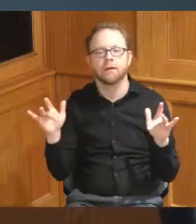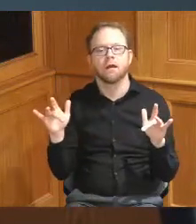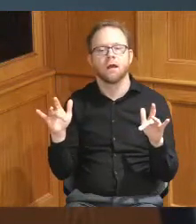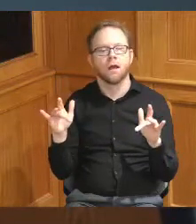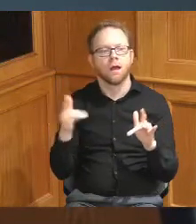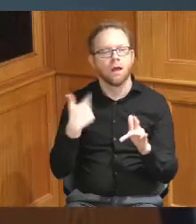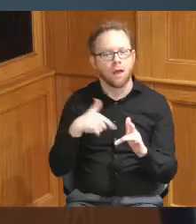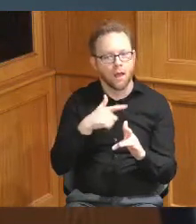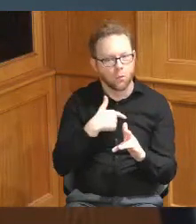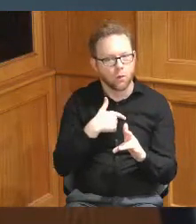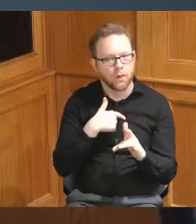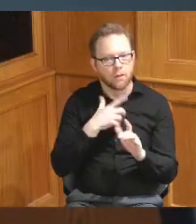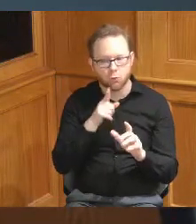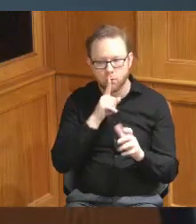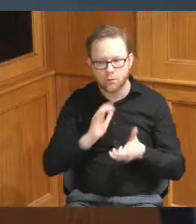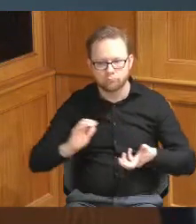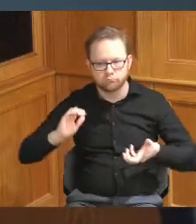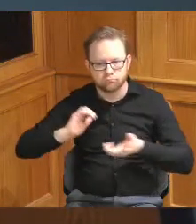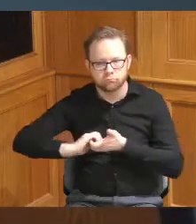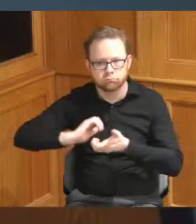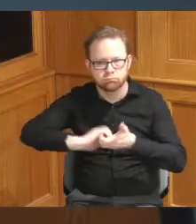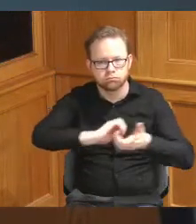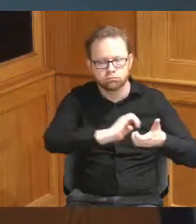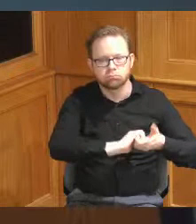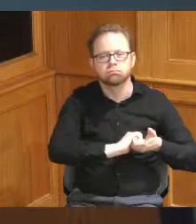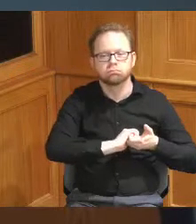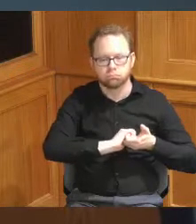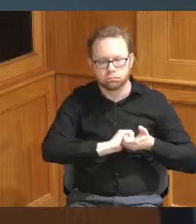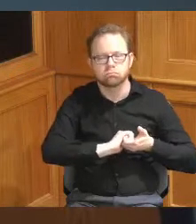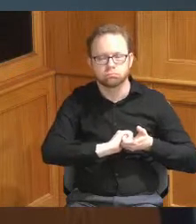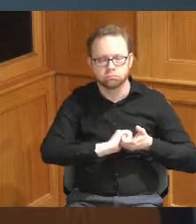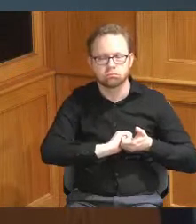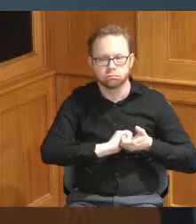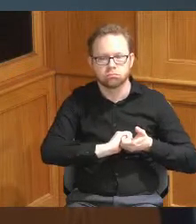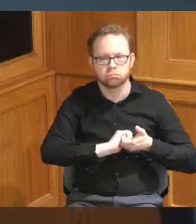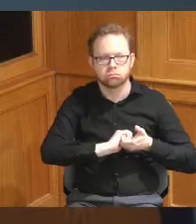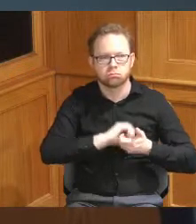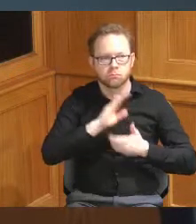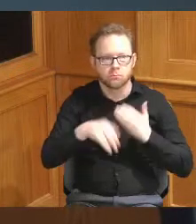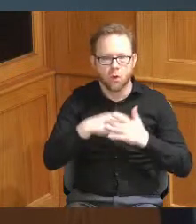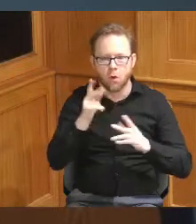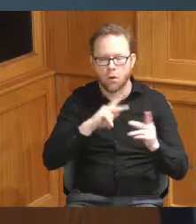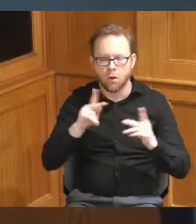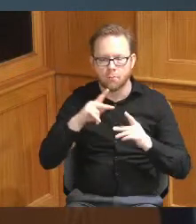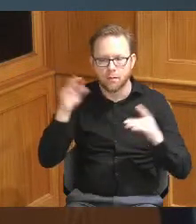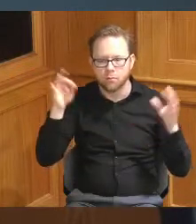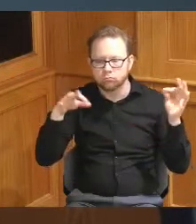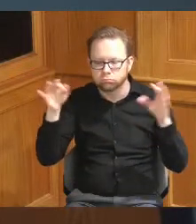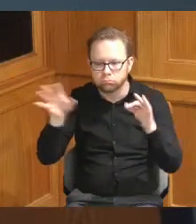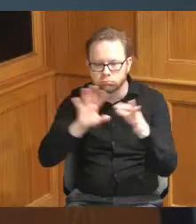a major collaborator that we were able to bring all the people together and put the silos down and